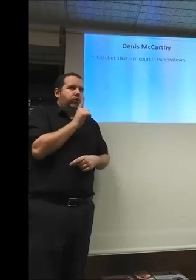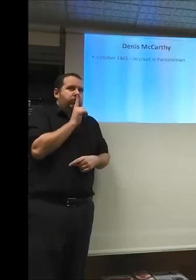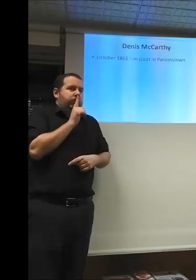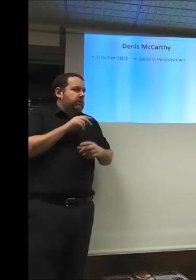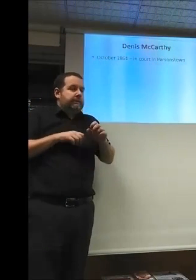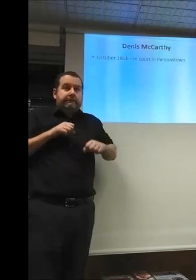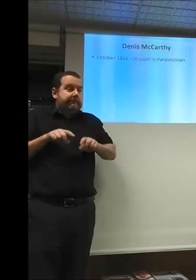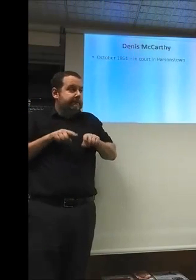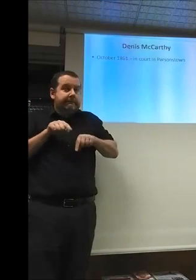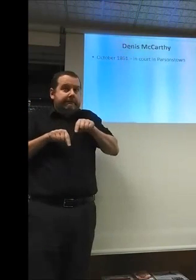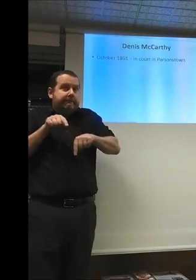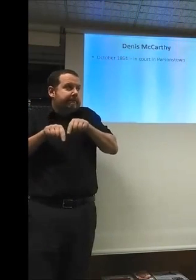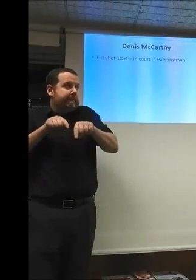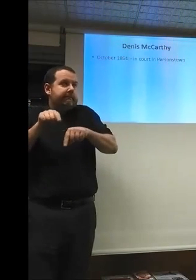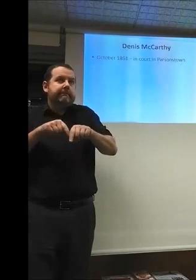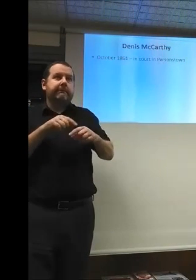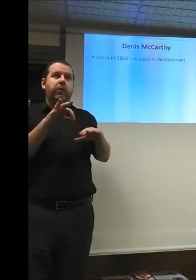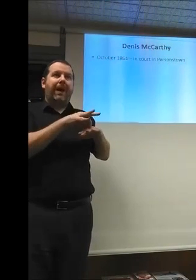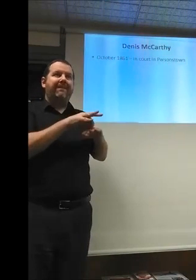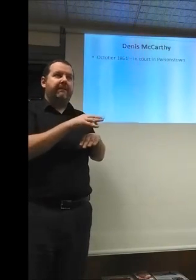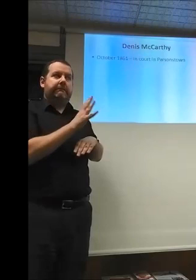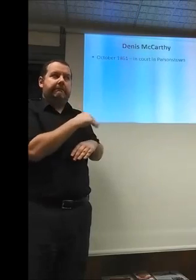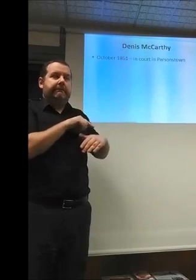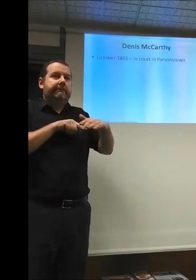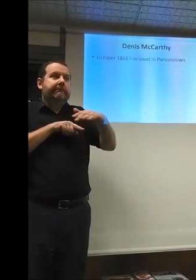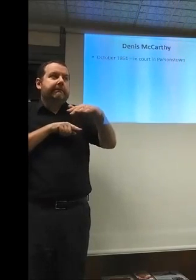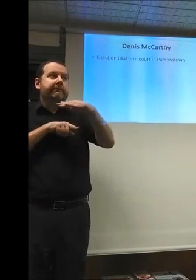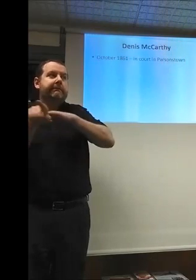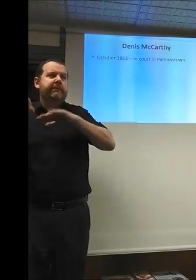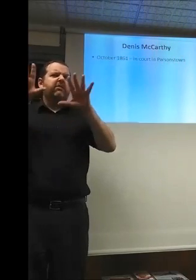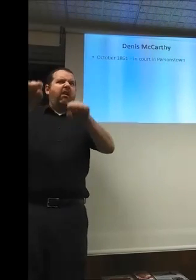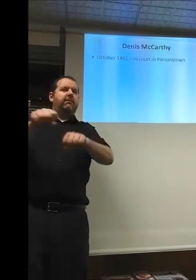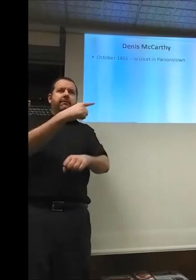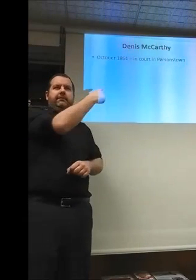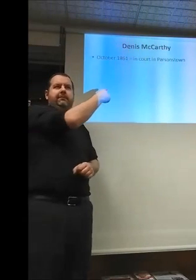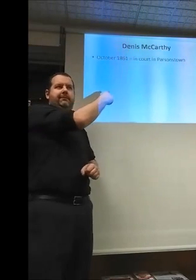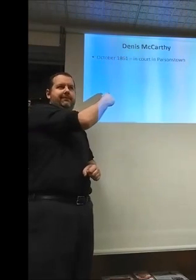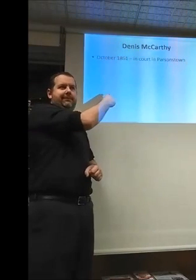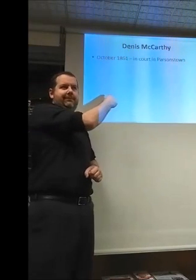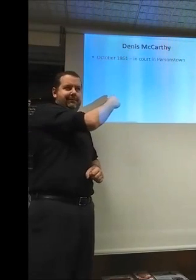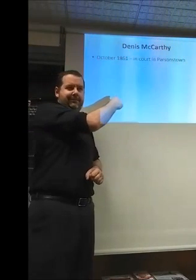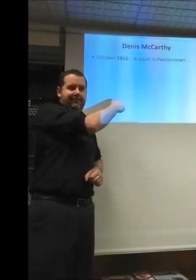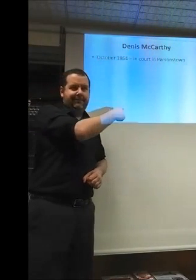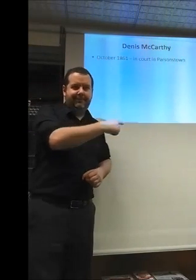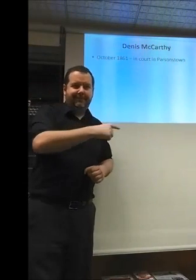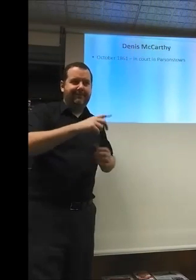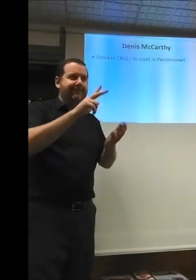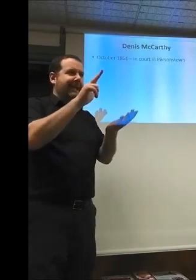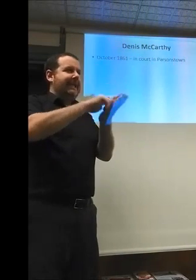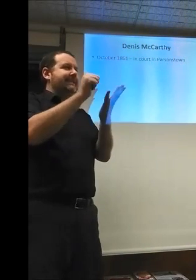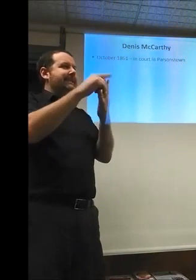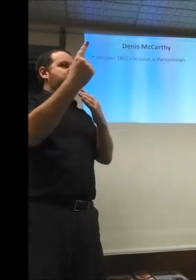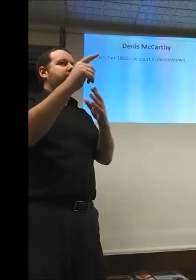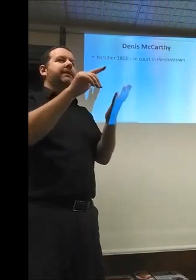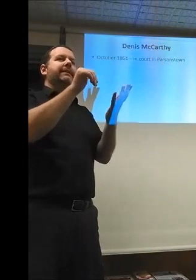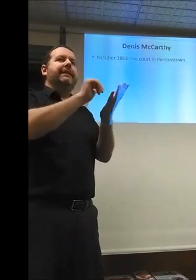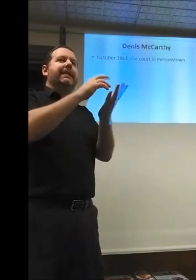Of Larceny, theft,? Six times there was a Deaf person accused of this. And then there were two Deaf individuals who were accused and brought into court for being